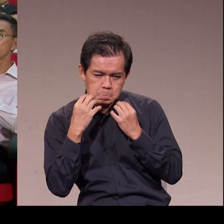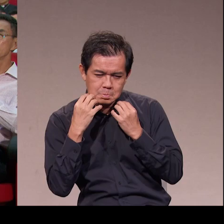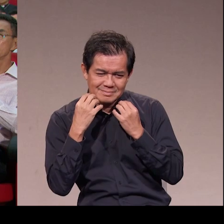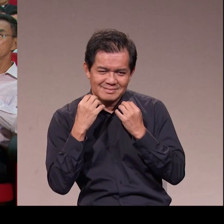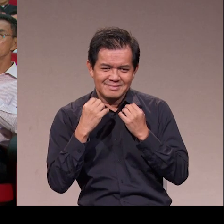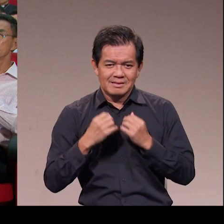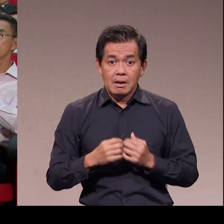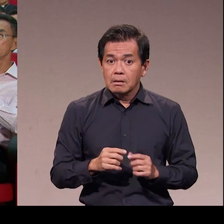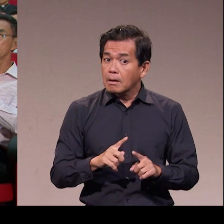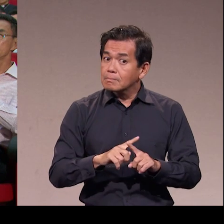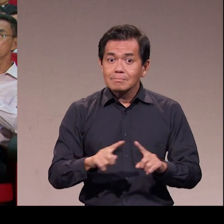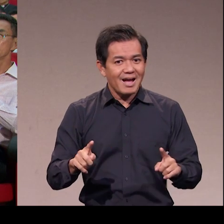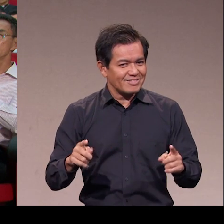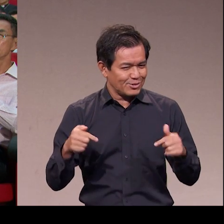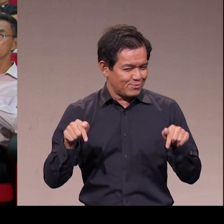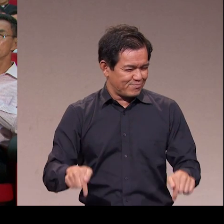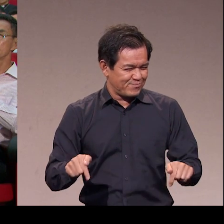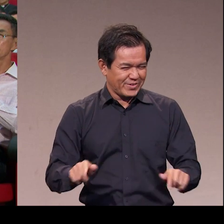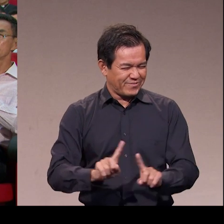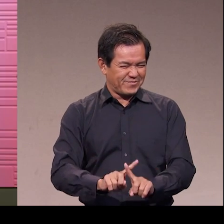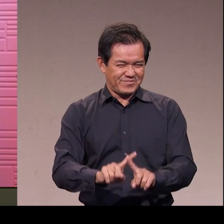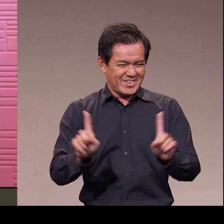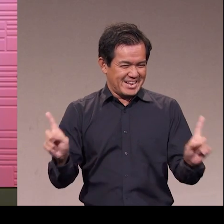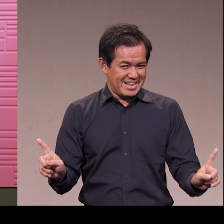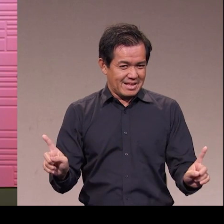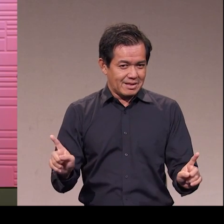But things are quite different today. Mindsets have changed.